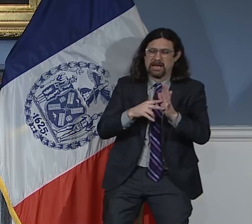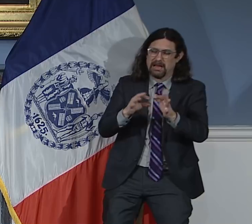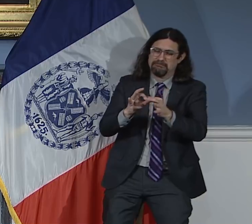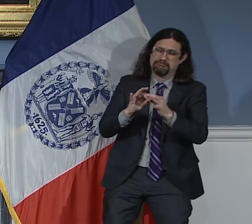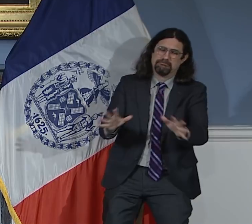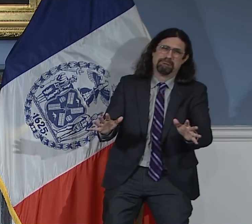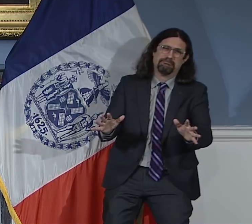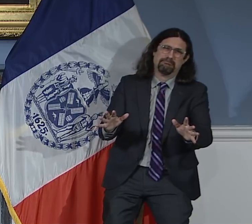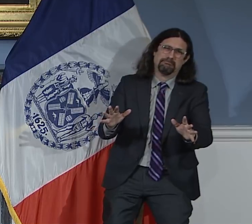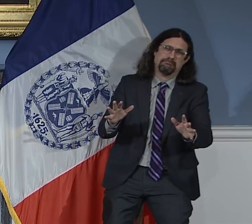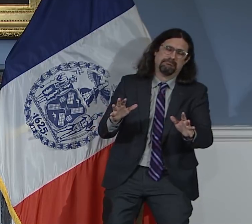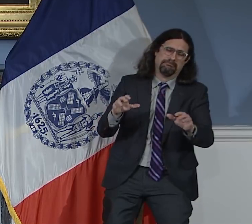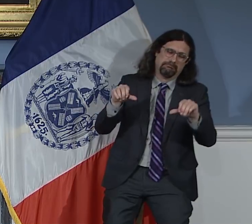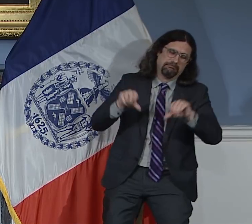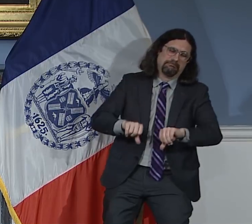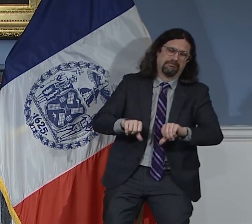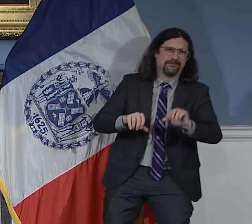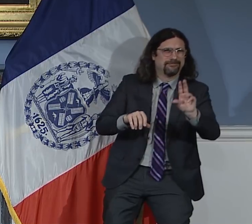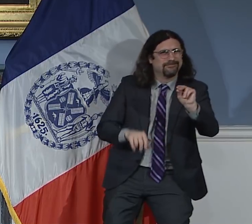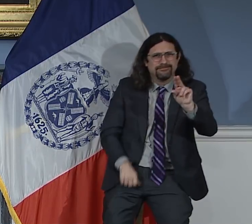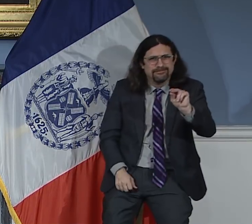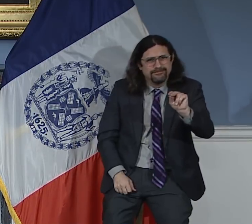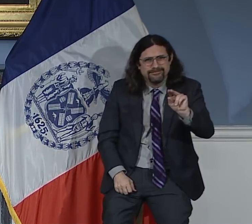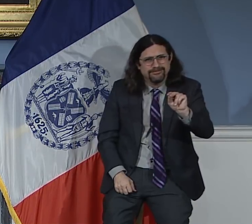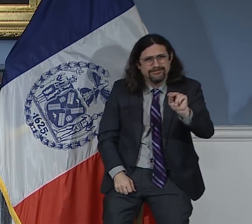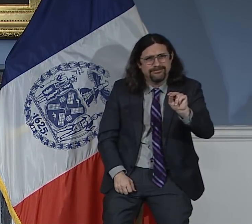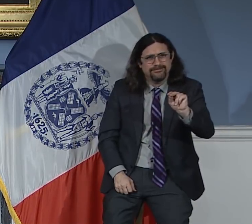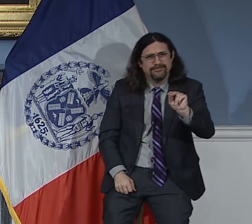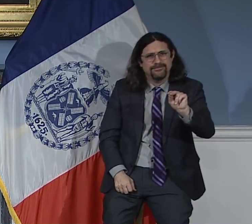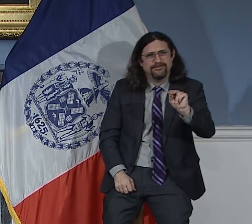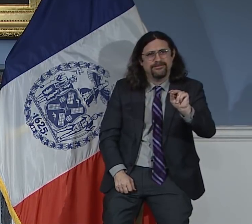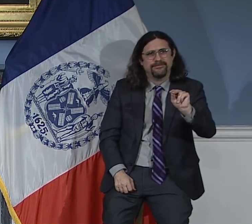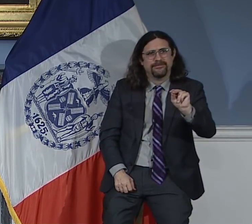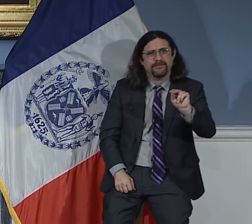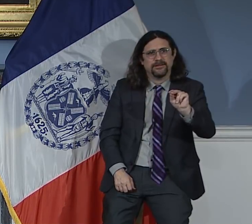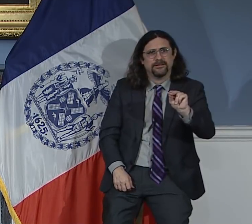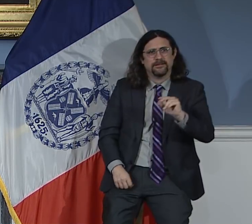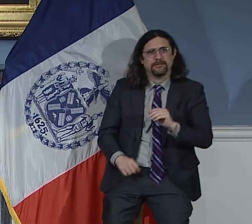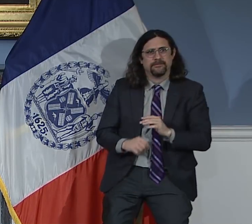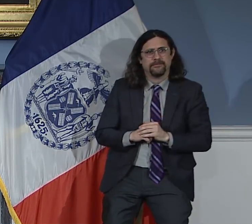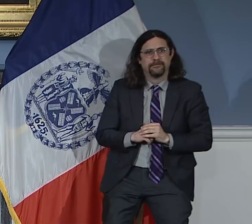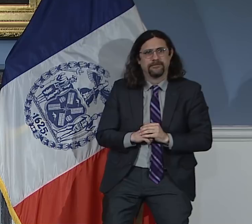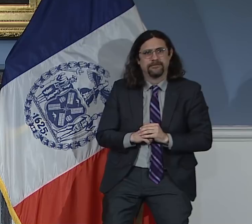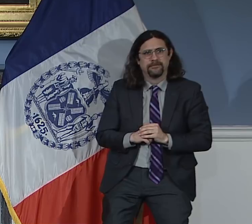HOPELESS BY ANY STRETCH BECAUSE, REMEMBER, EVERY SINGLEIE PCEF O EVIDENCE WE HAVE